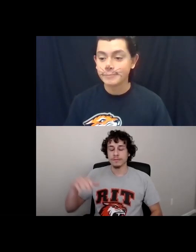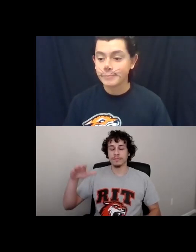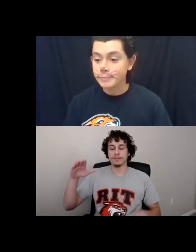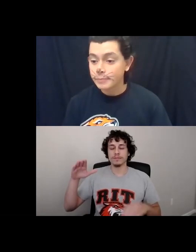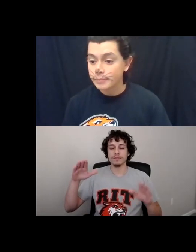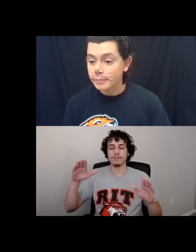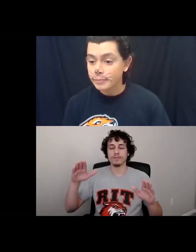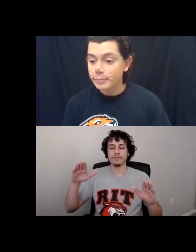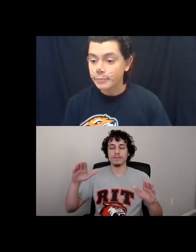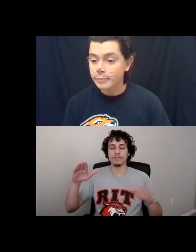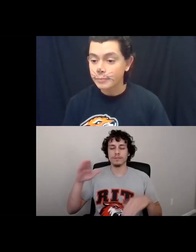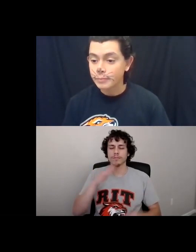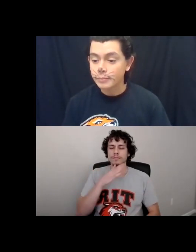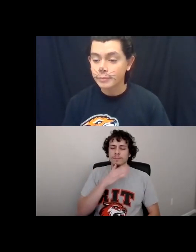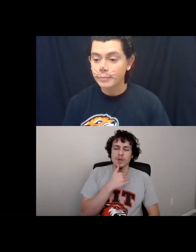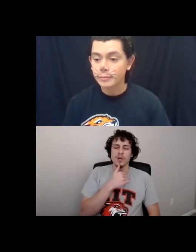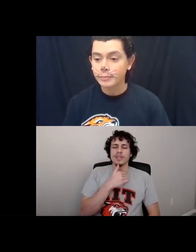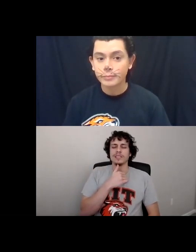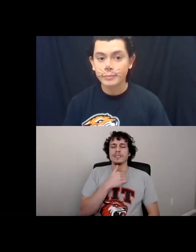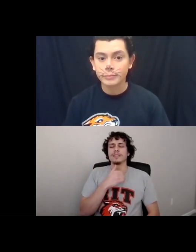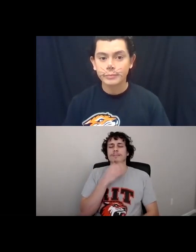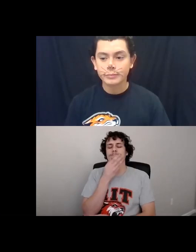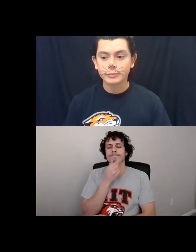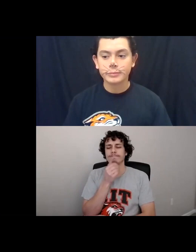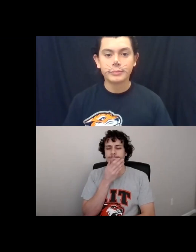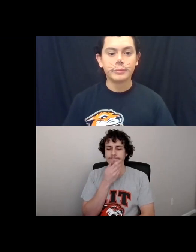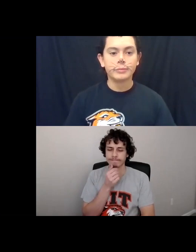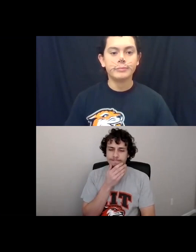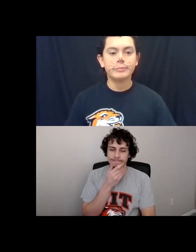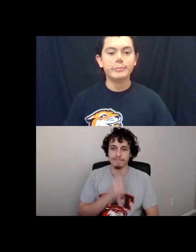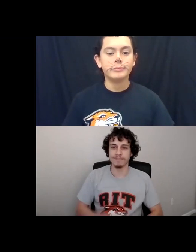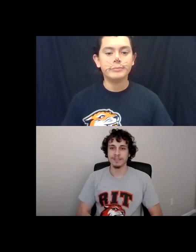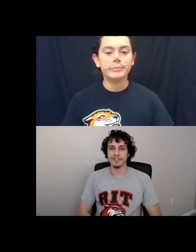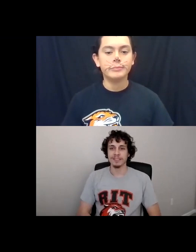Vladimir: Disappointed…..HMM.